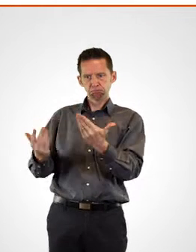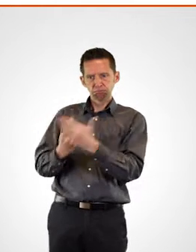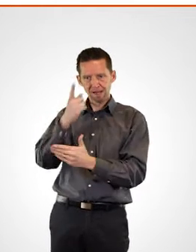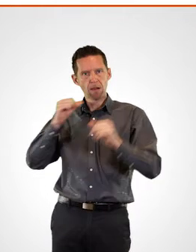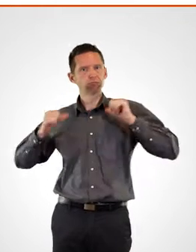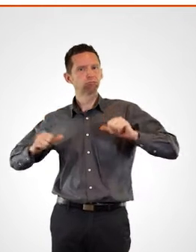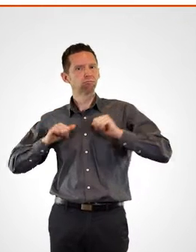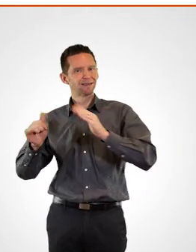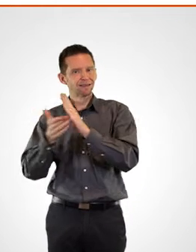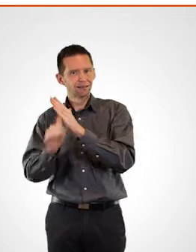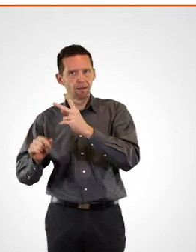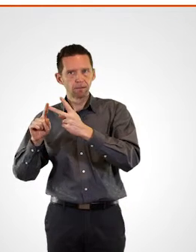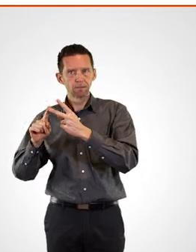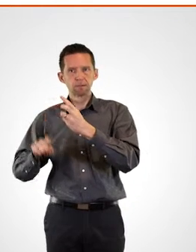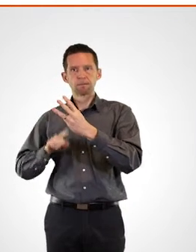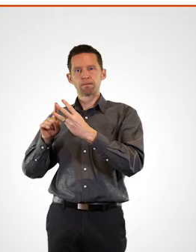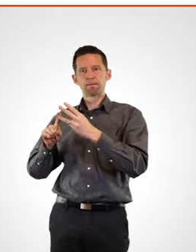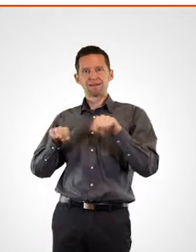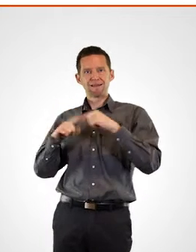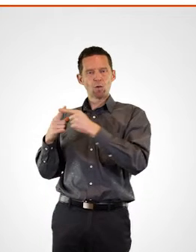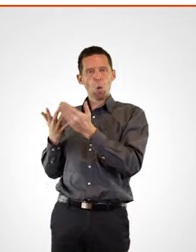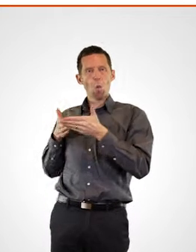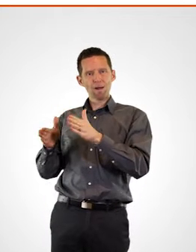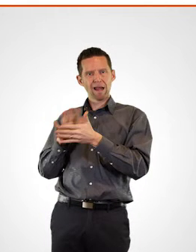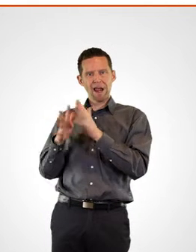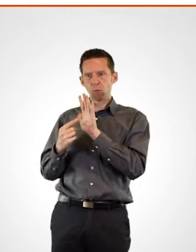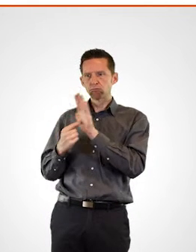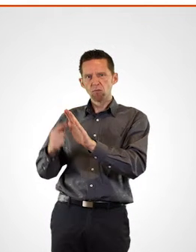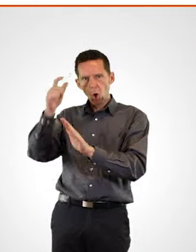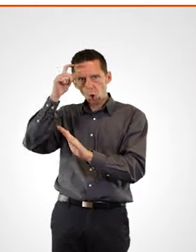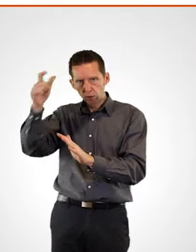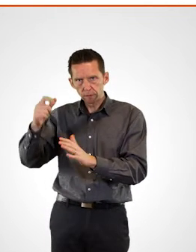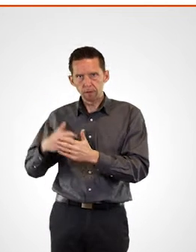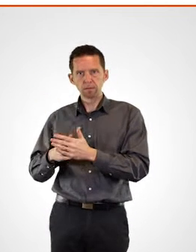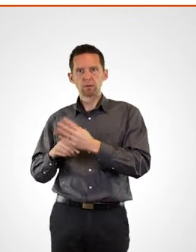to practise skills, multimodal representations of concepts,